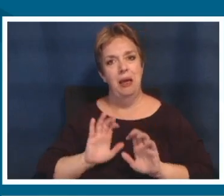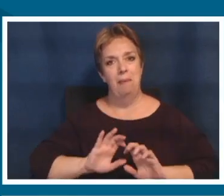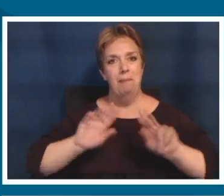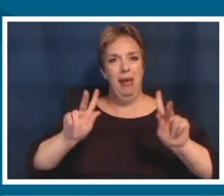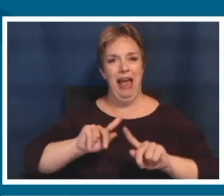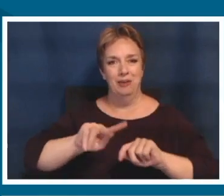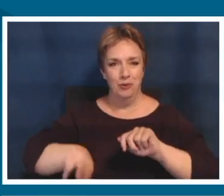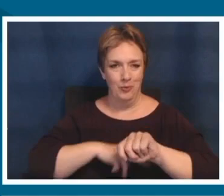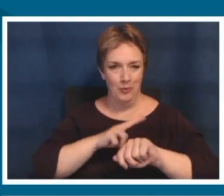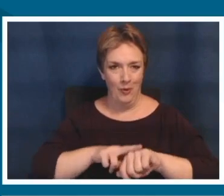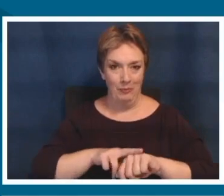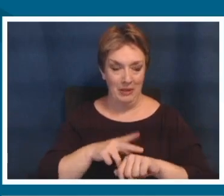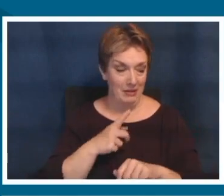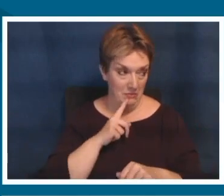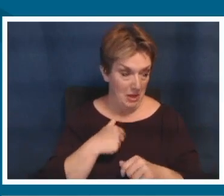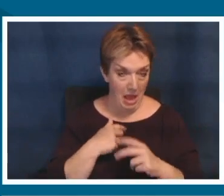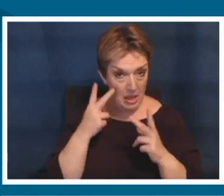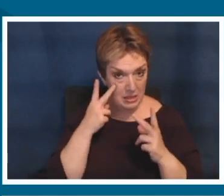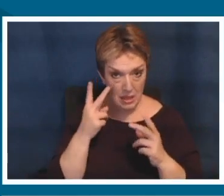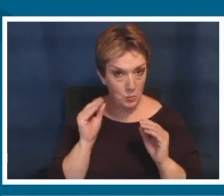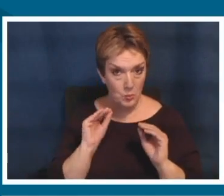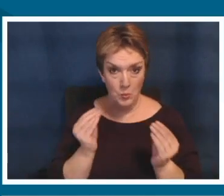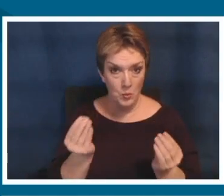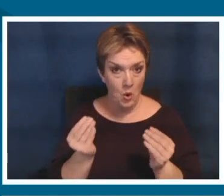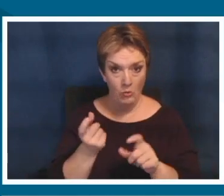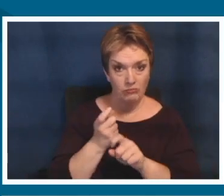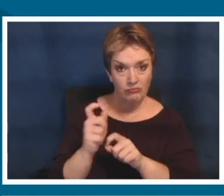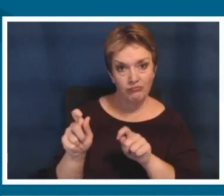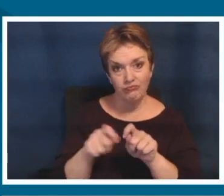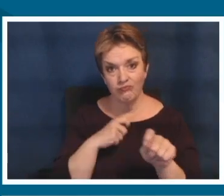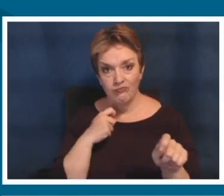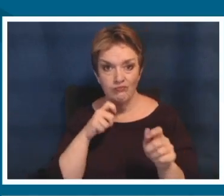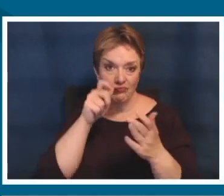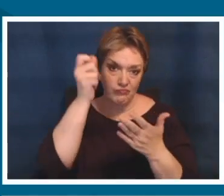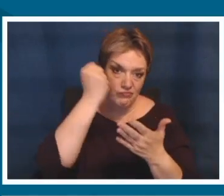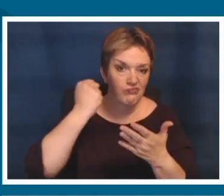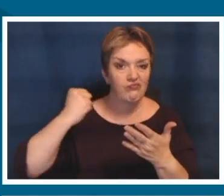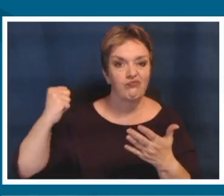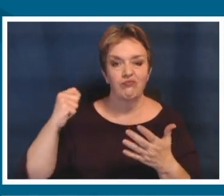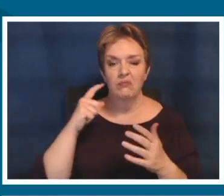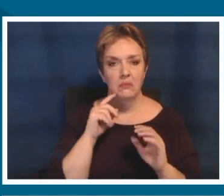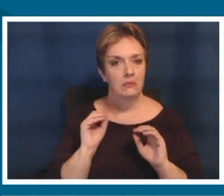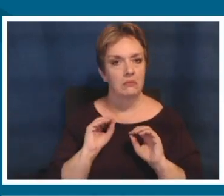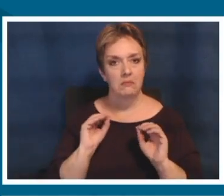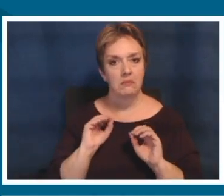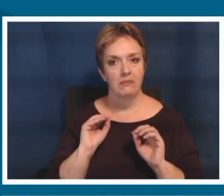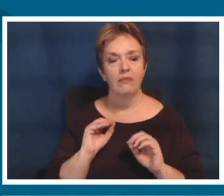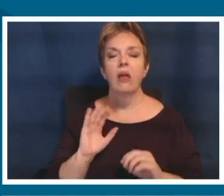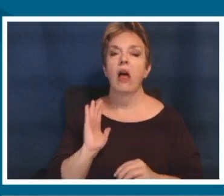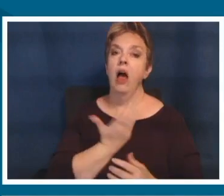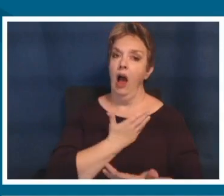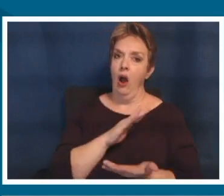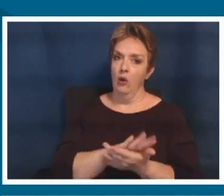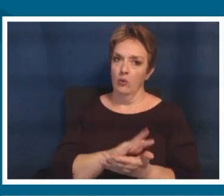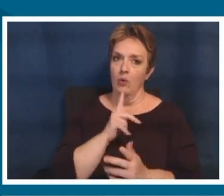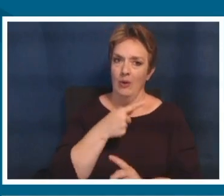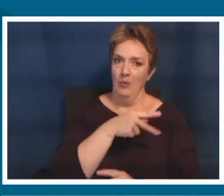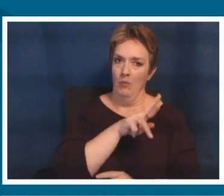didn't see any evidence of vandalism um in our case it was a k to a pre-k to